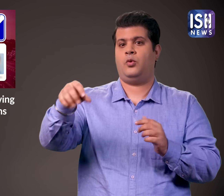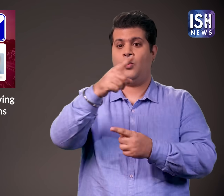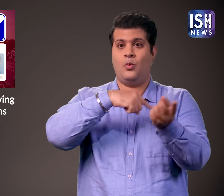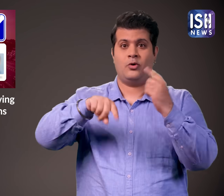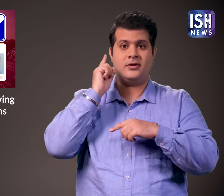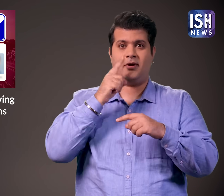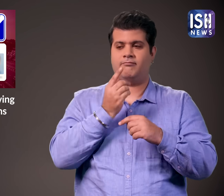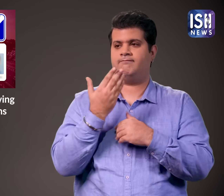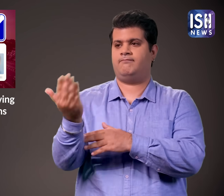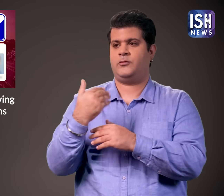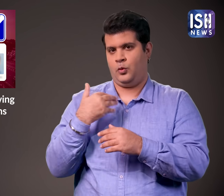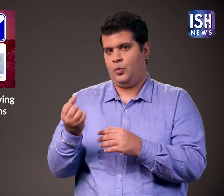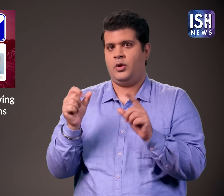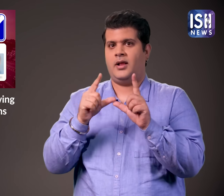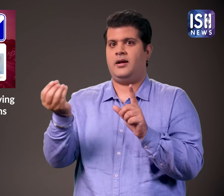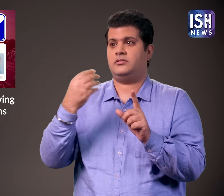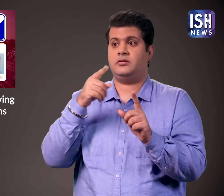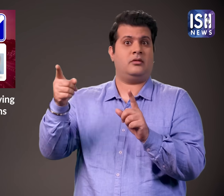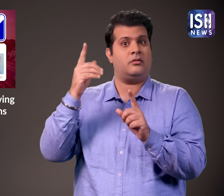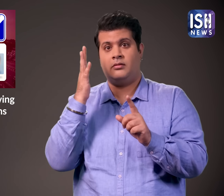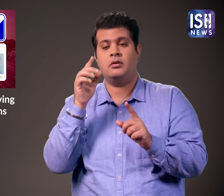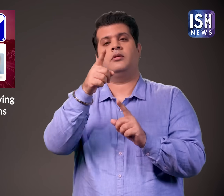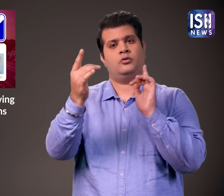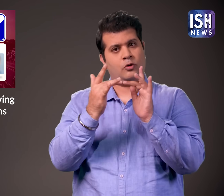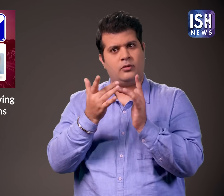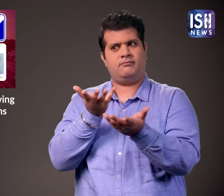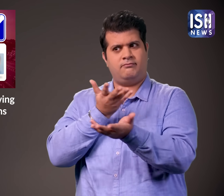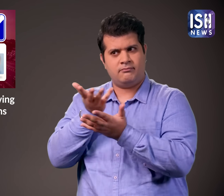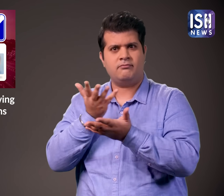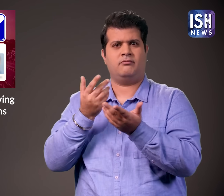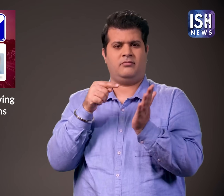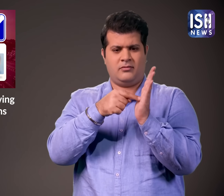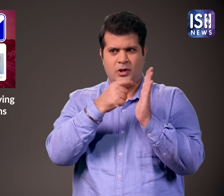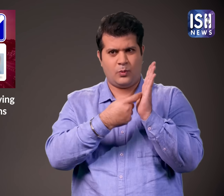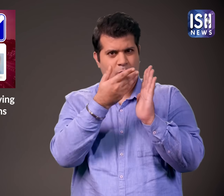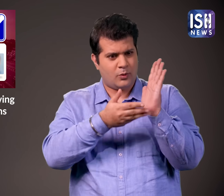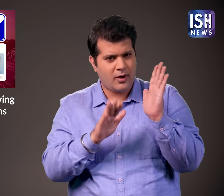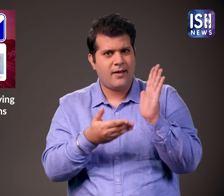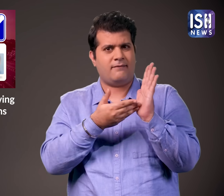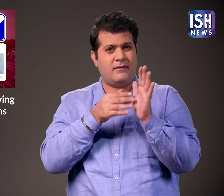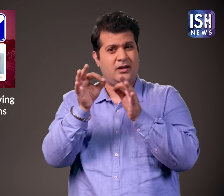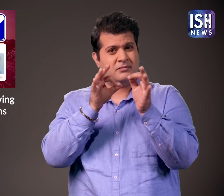and assist other Deaf license applicants if denied and to advocate on their behalf.